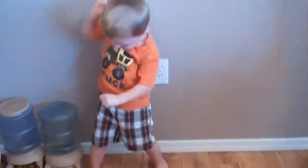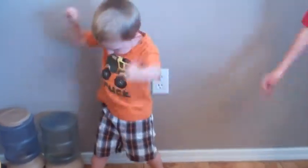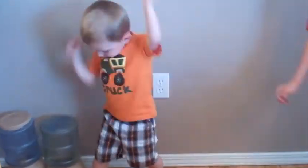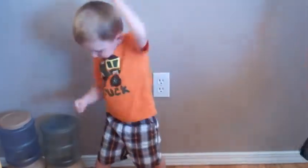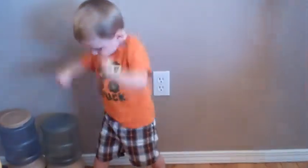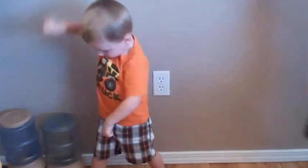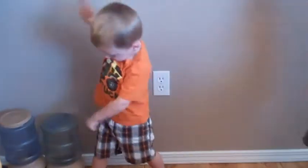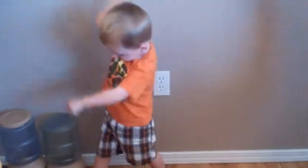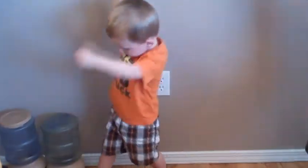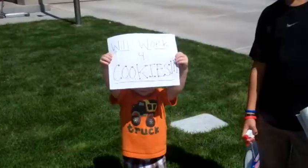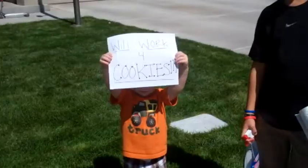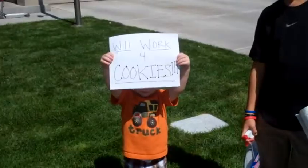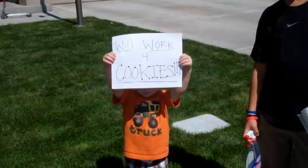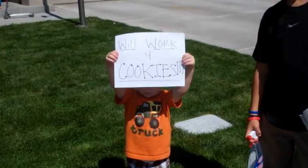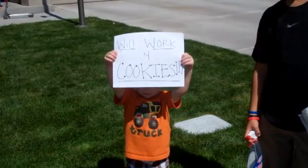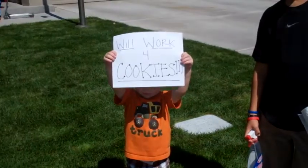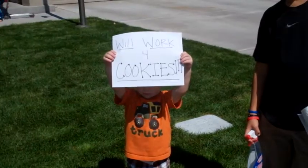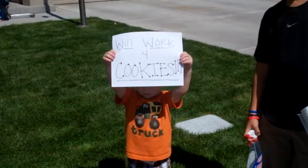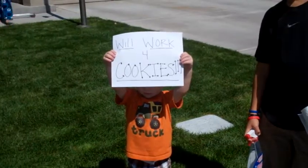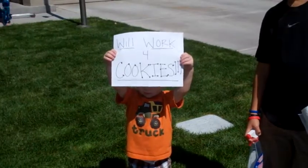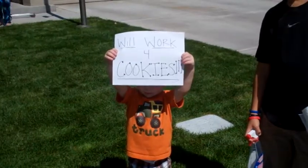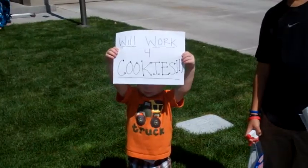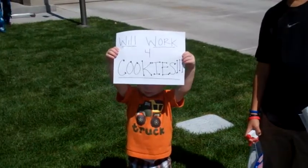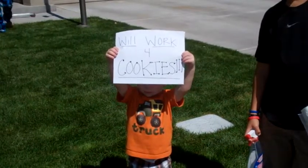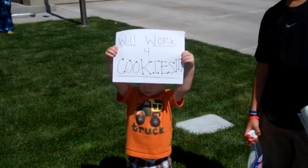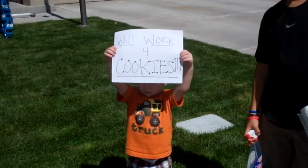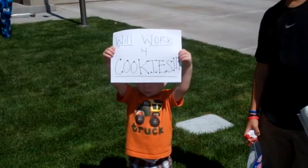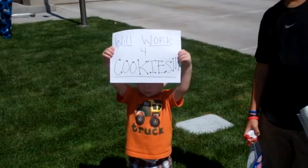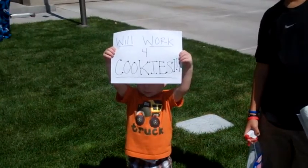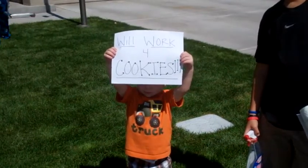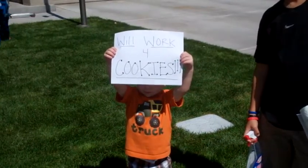Chocolate pudding It no phase me